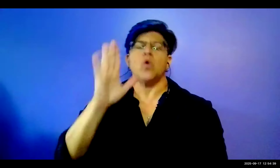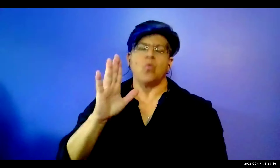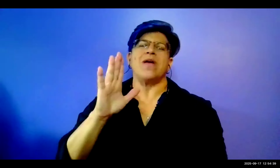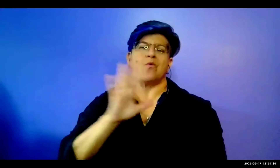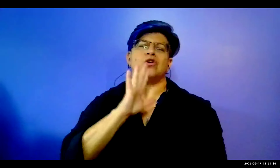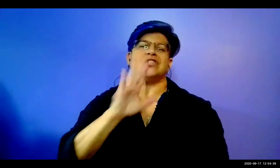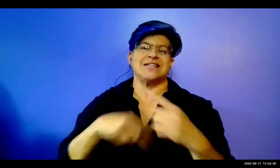Yes.